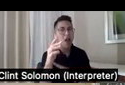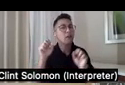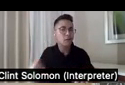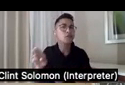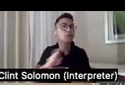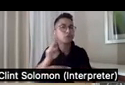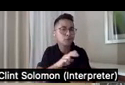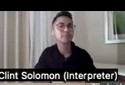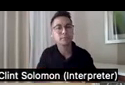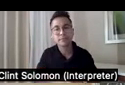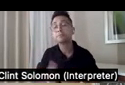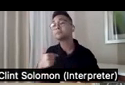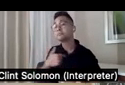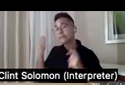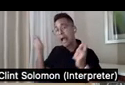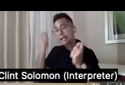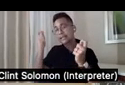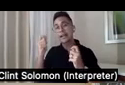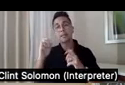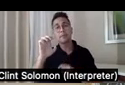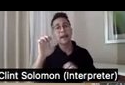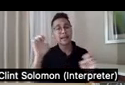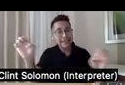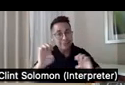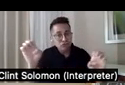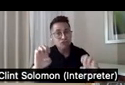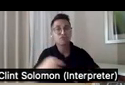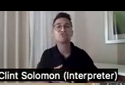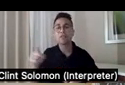i celebrate easter and they use part of an easter egg then